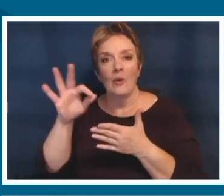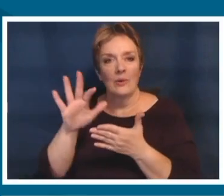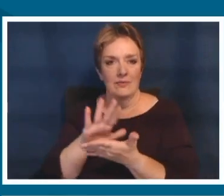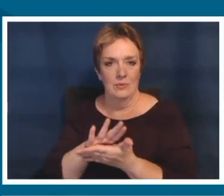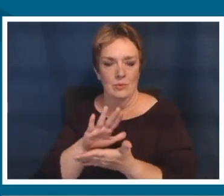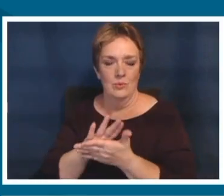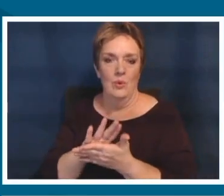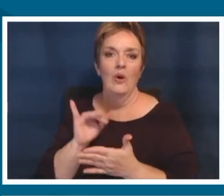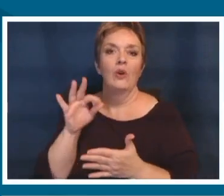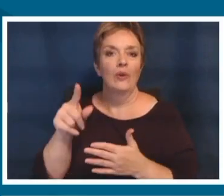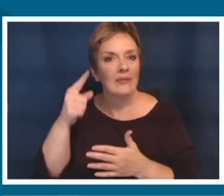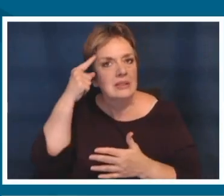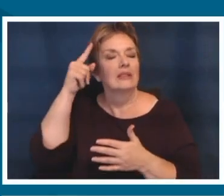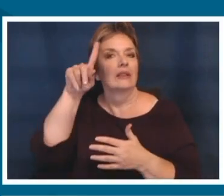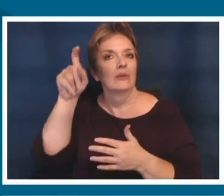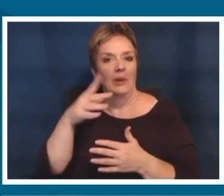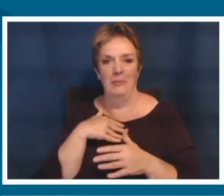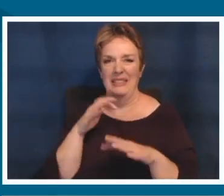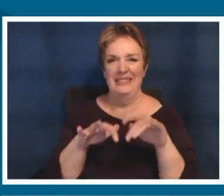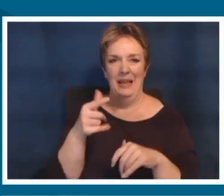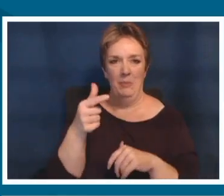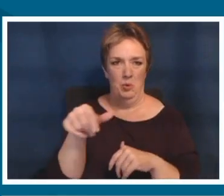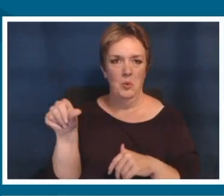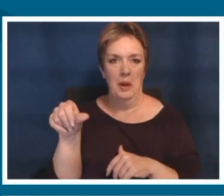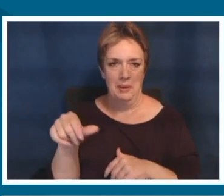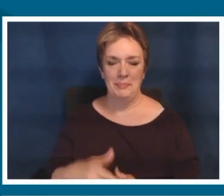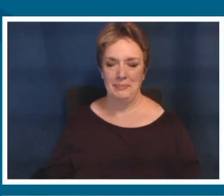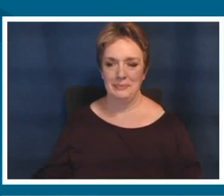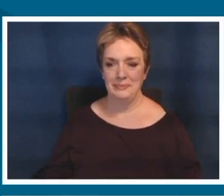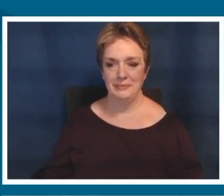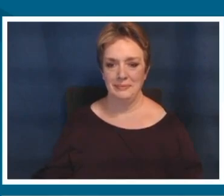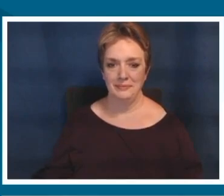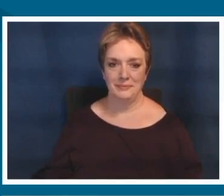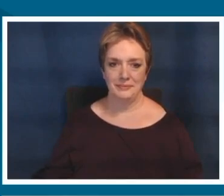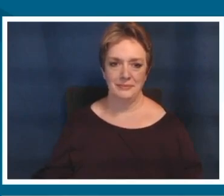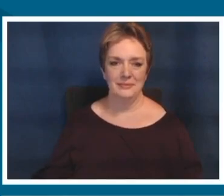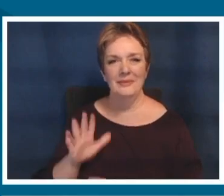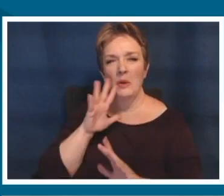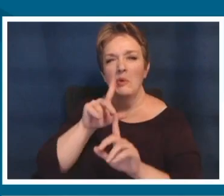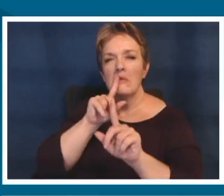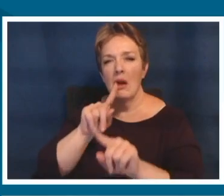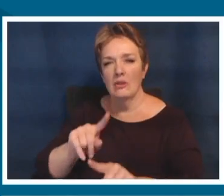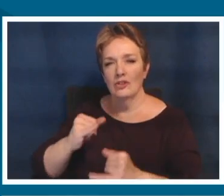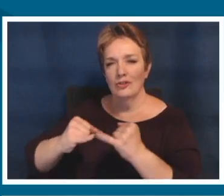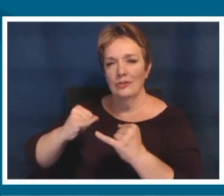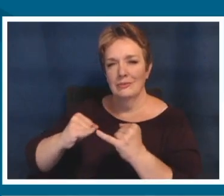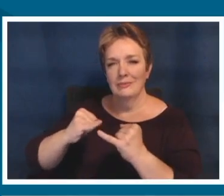many as we can at the end next slide please